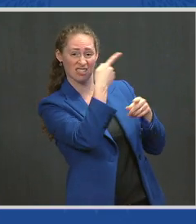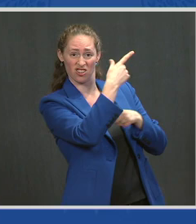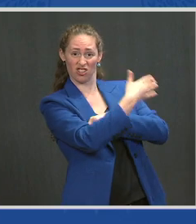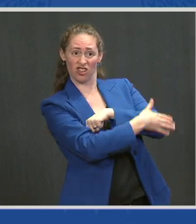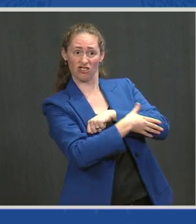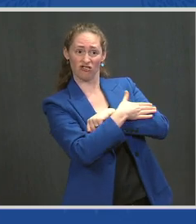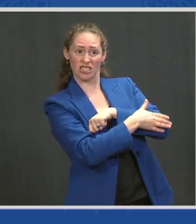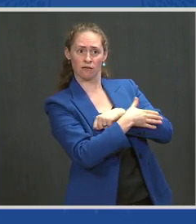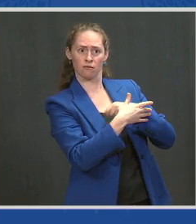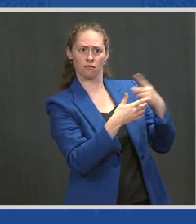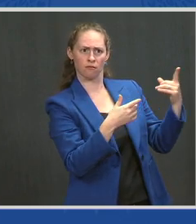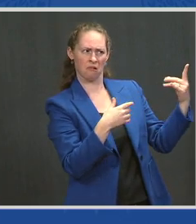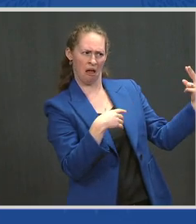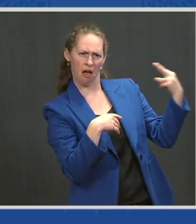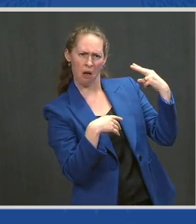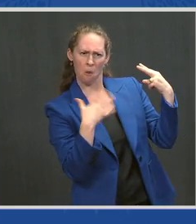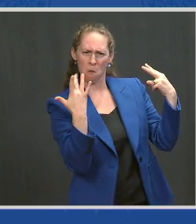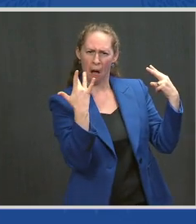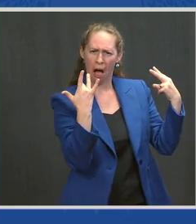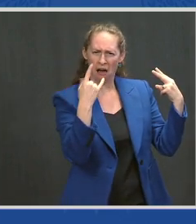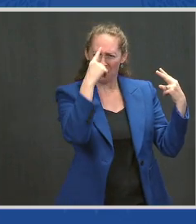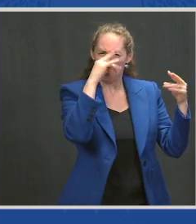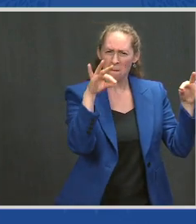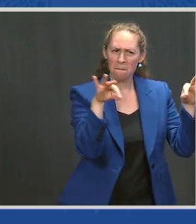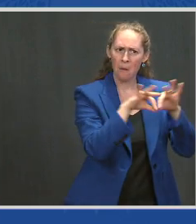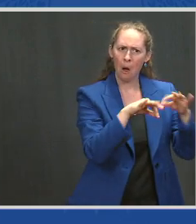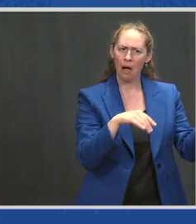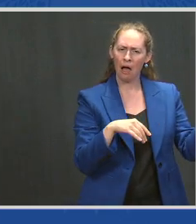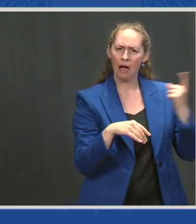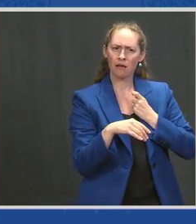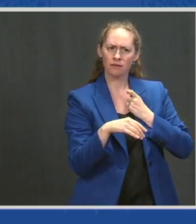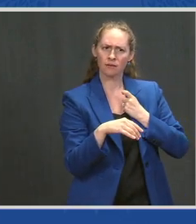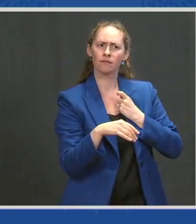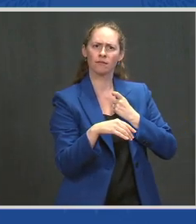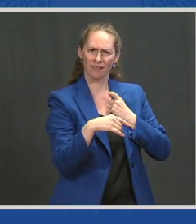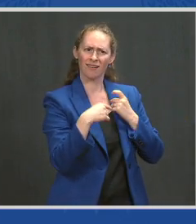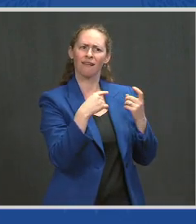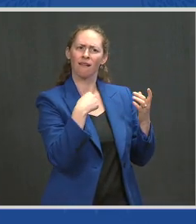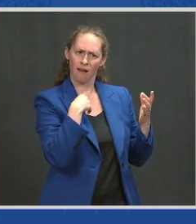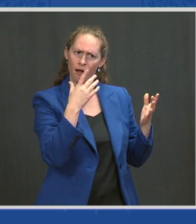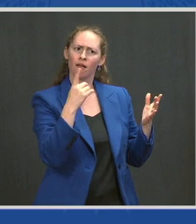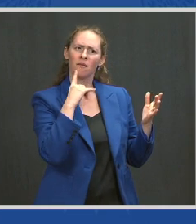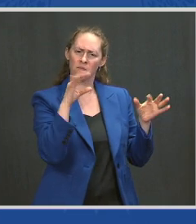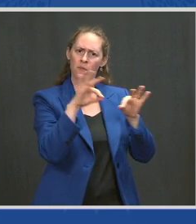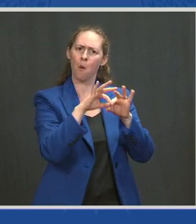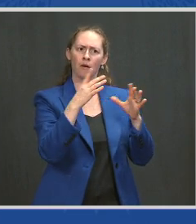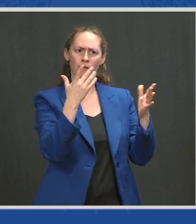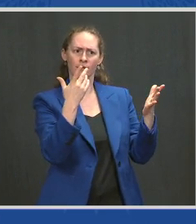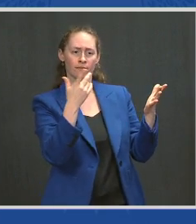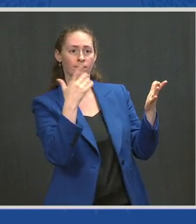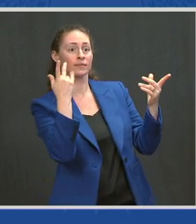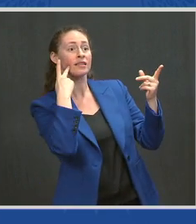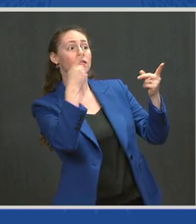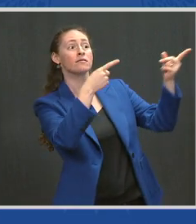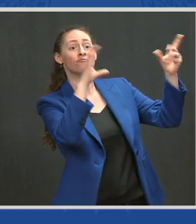that it was important to continue to have problems with the President of Syria. I said,